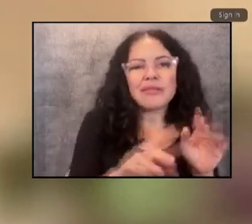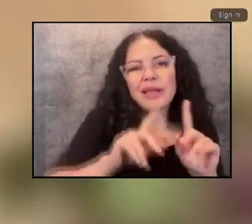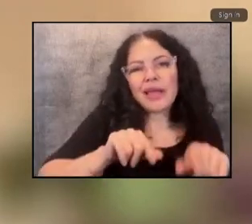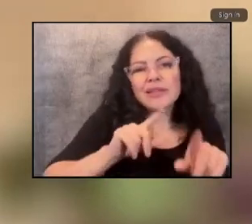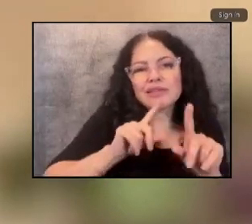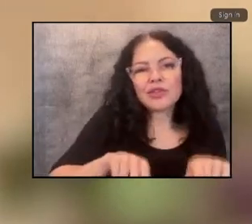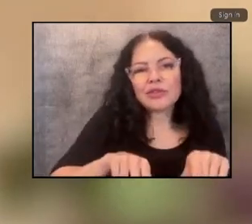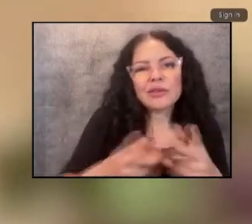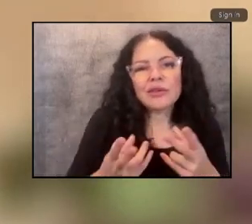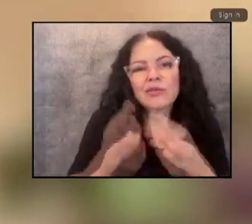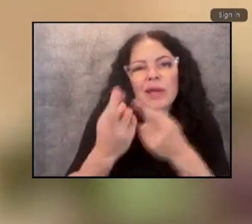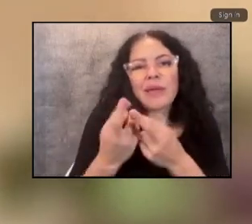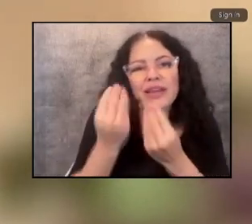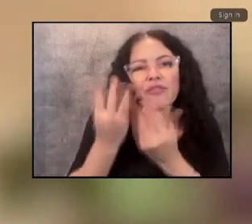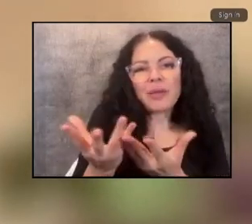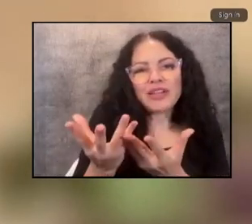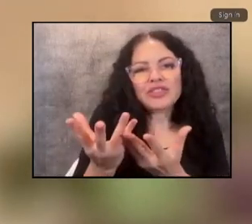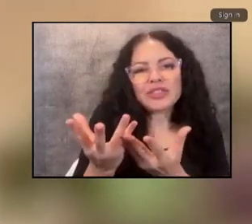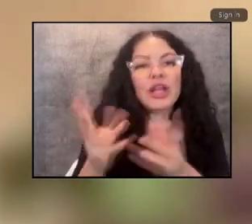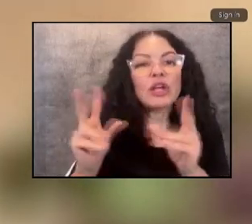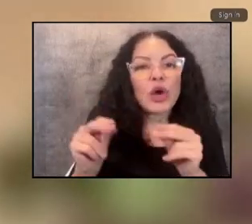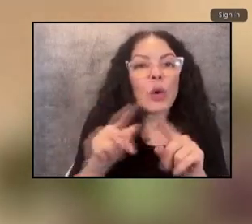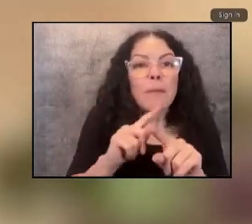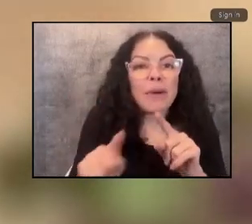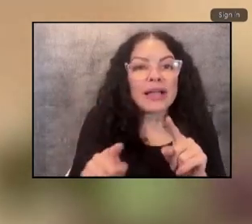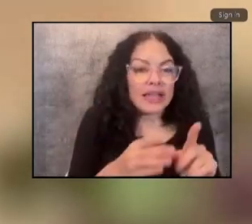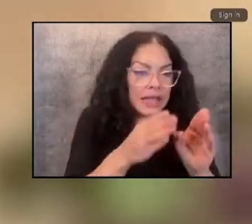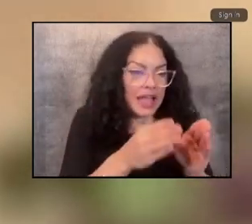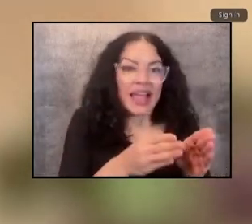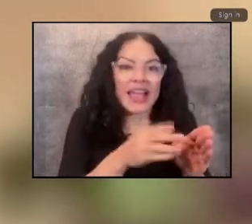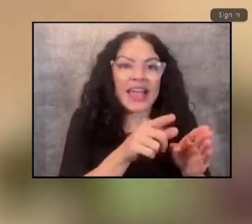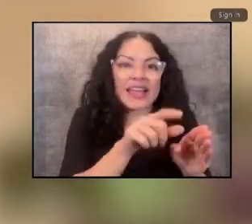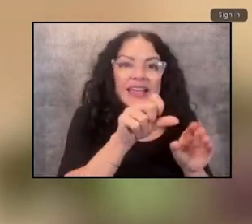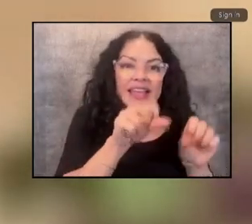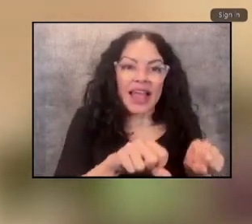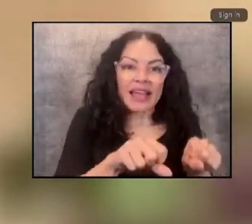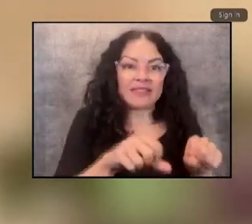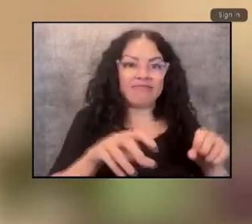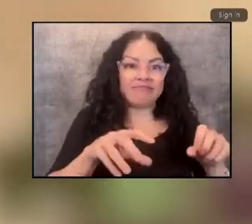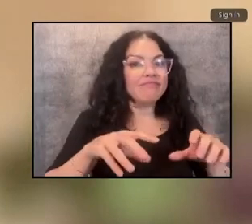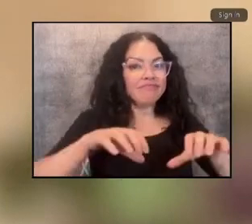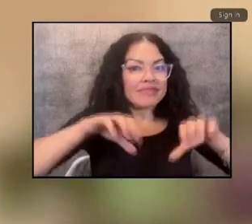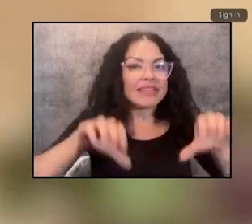information, but actually agents that could take actions. This has been very challenging